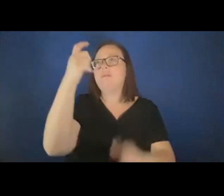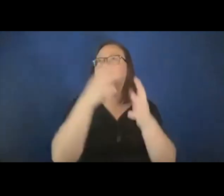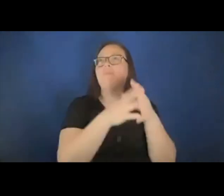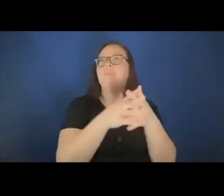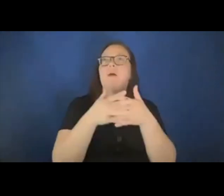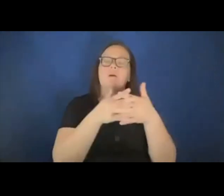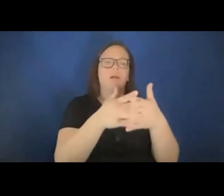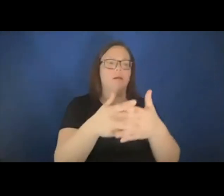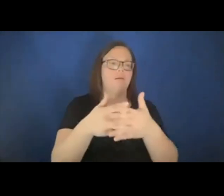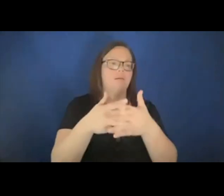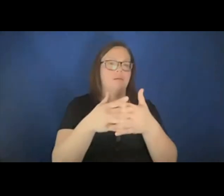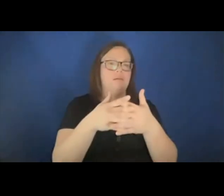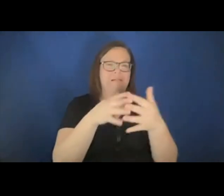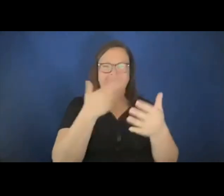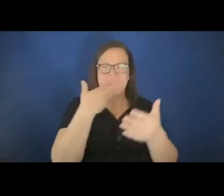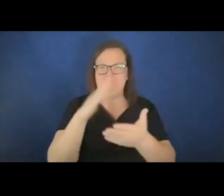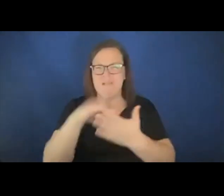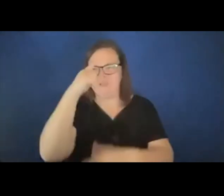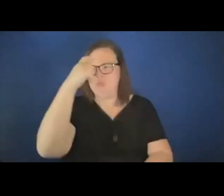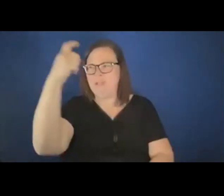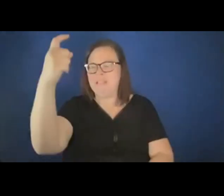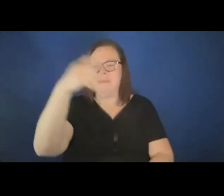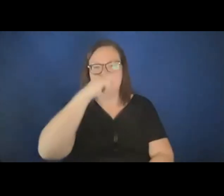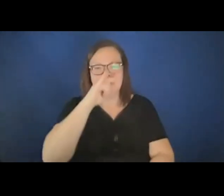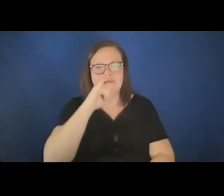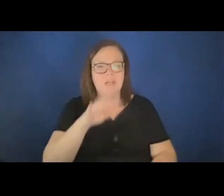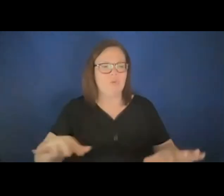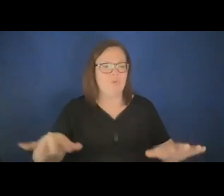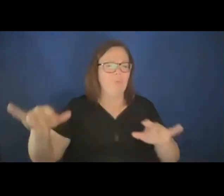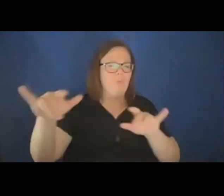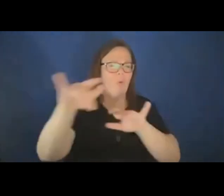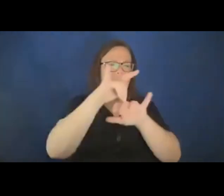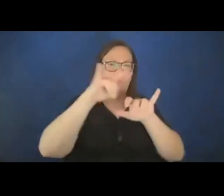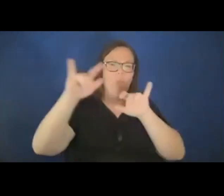as nightmare as child placing drone in mouth as mother placing drone